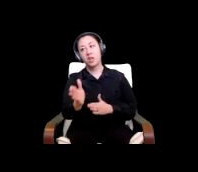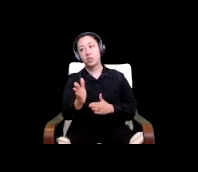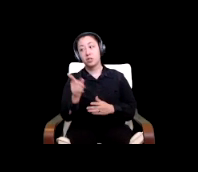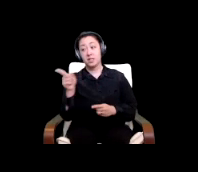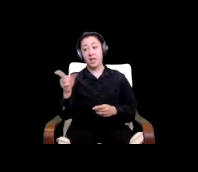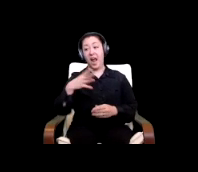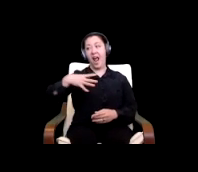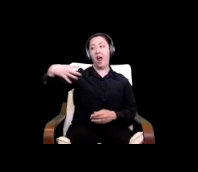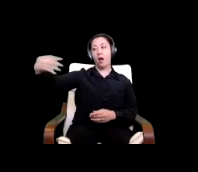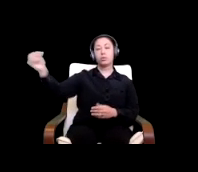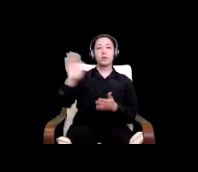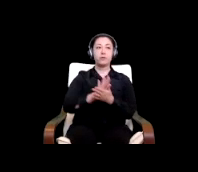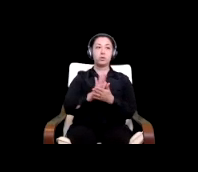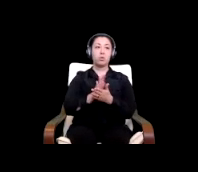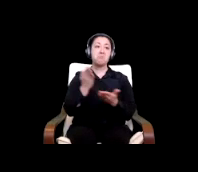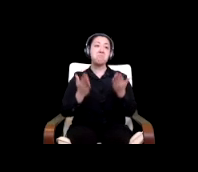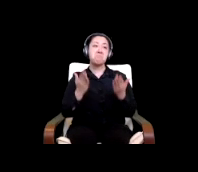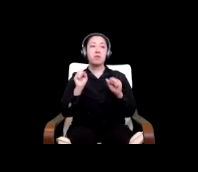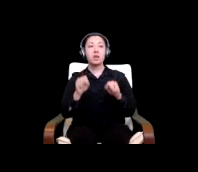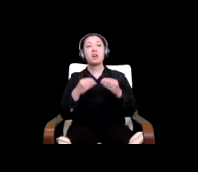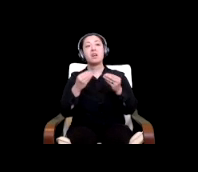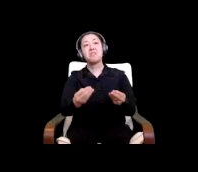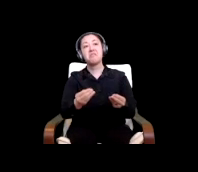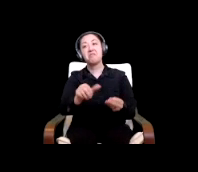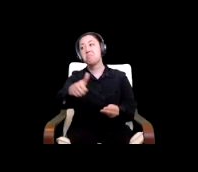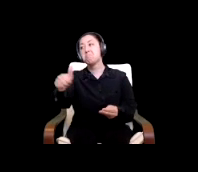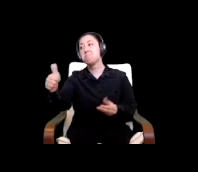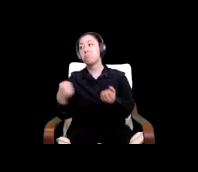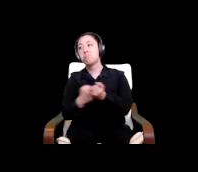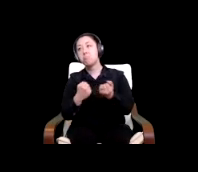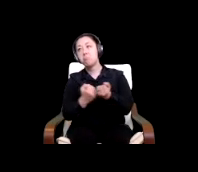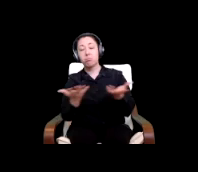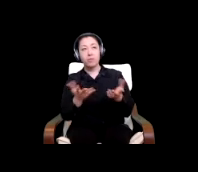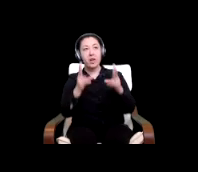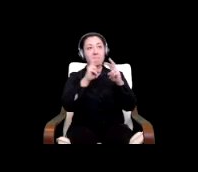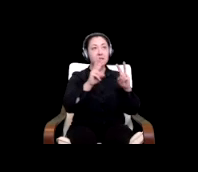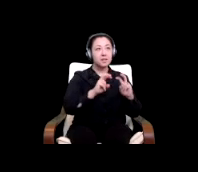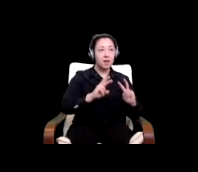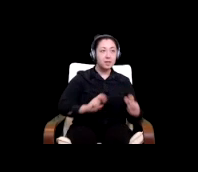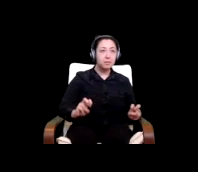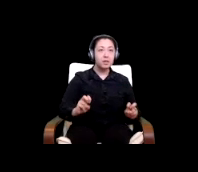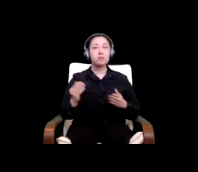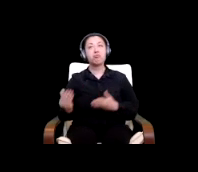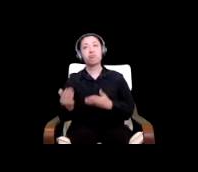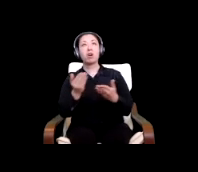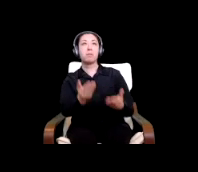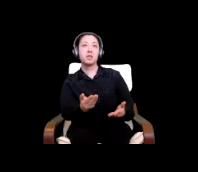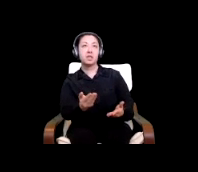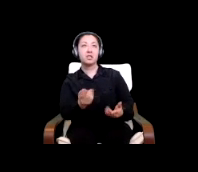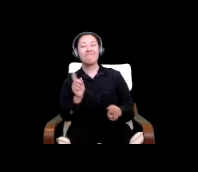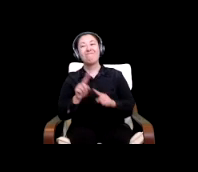through providing assessments or recommendations. But they will probably not be involved in